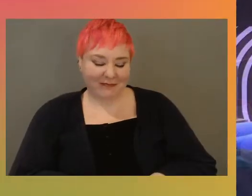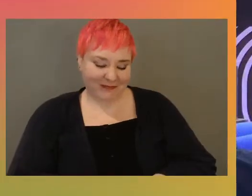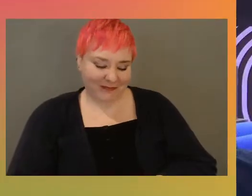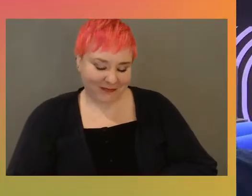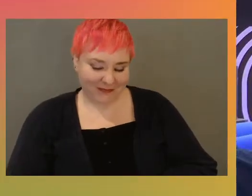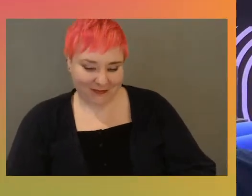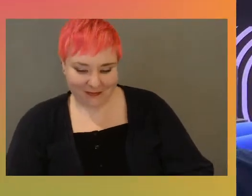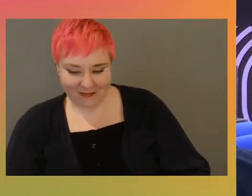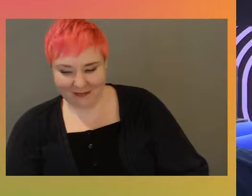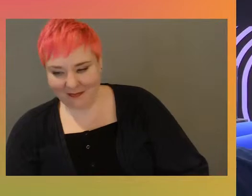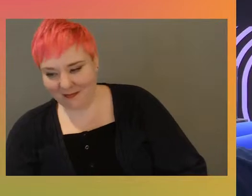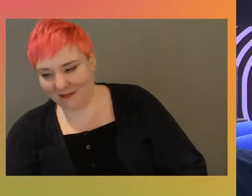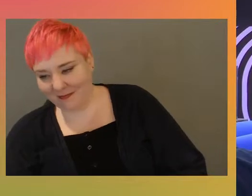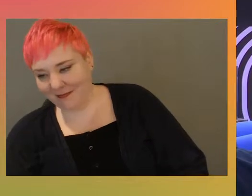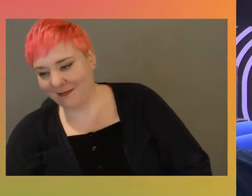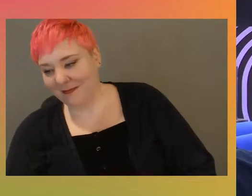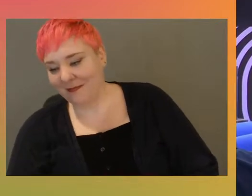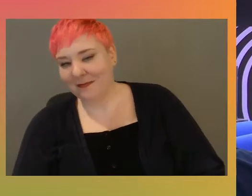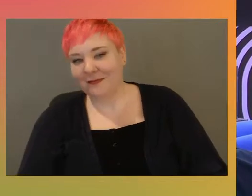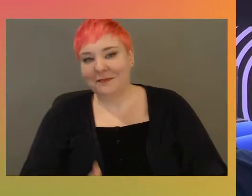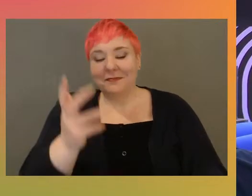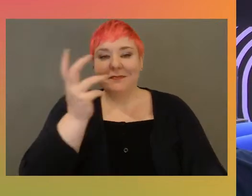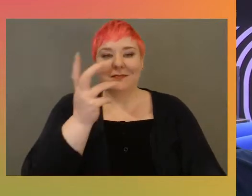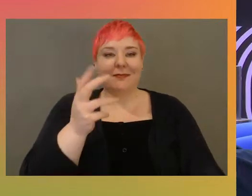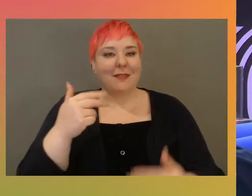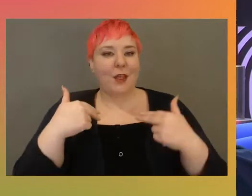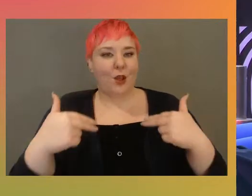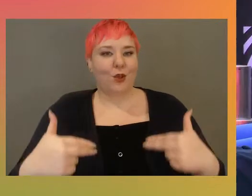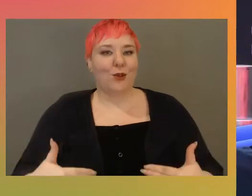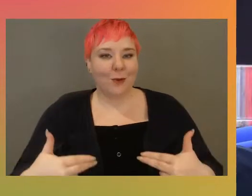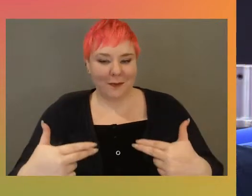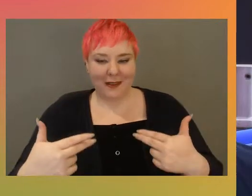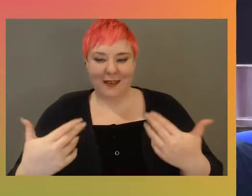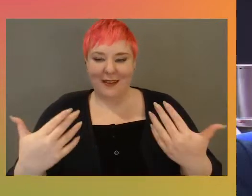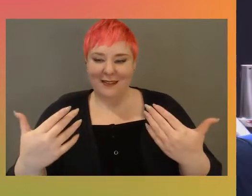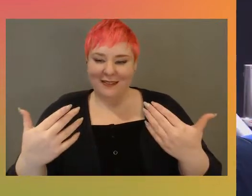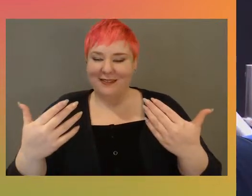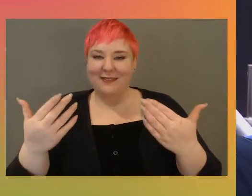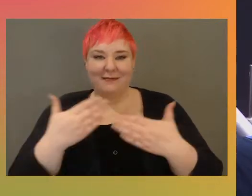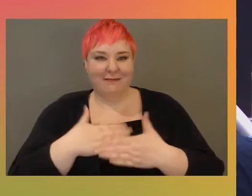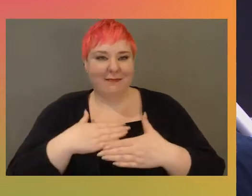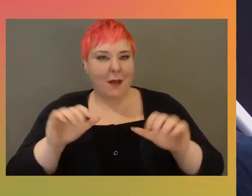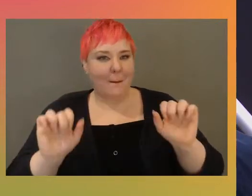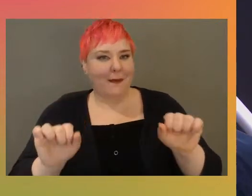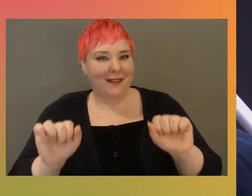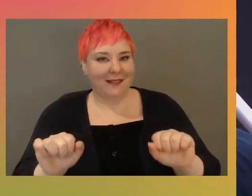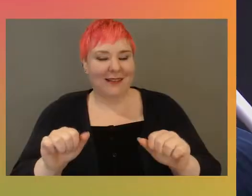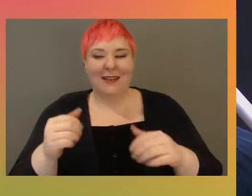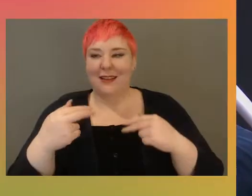KEEP YOUR EYES OPEN FOR A